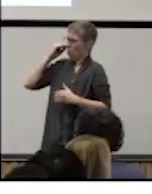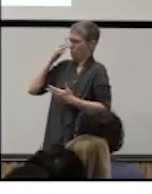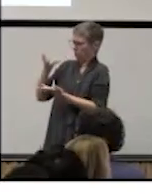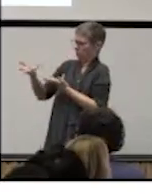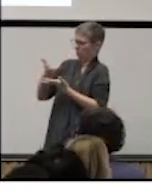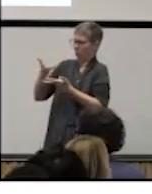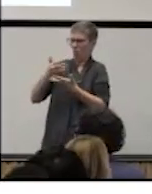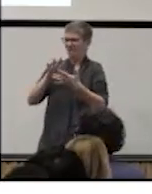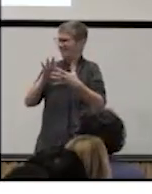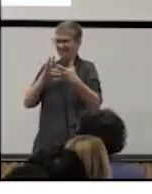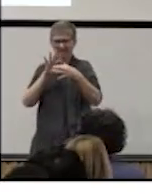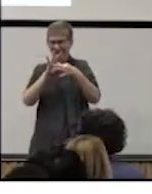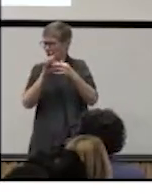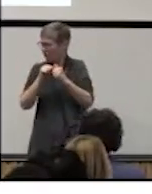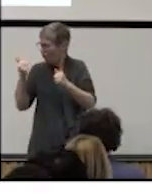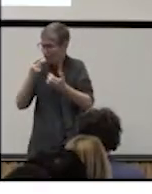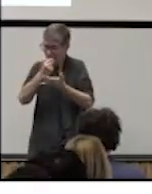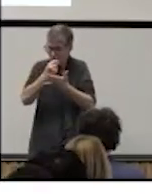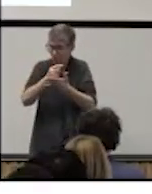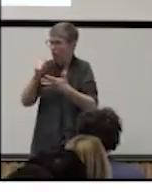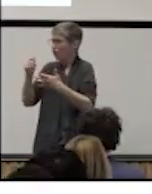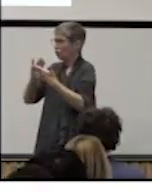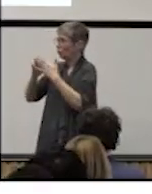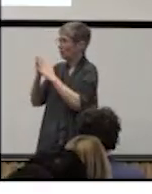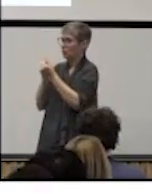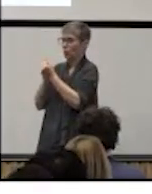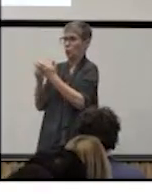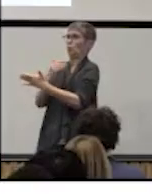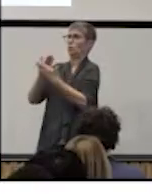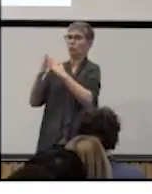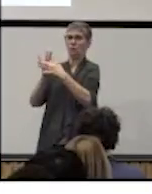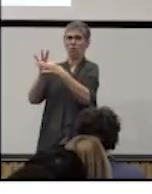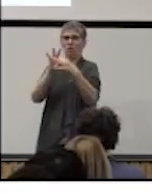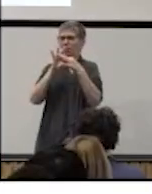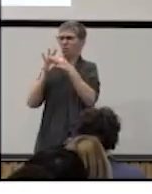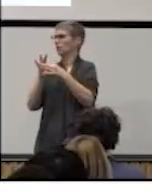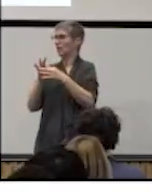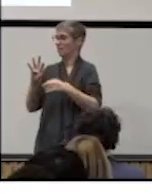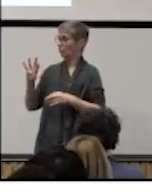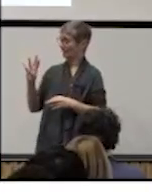to connect with other therapies and community supports. 40% to 60% of kids who are deaf and hard of hearing